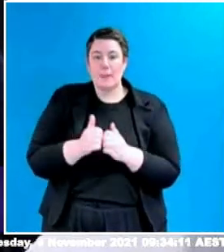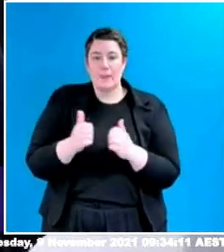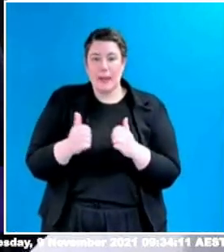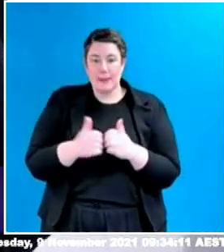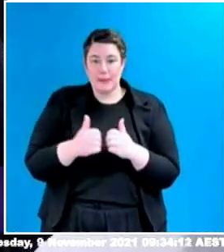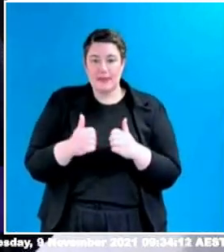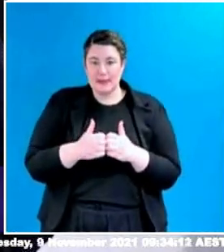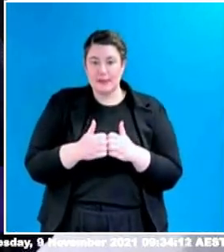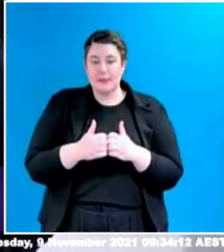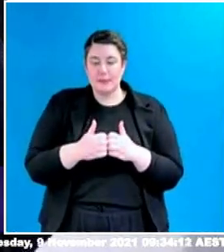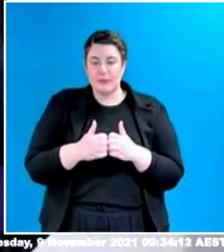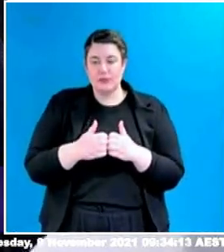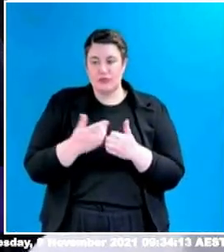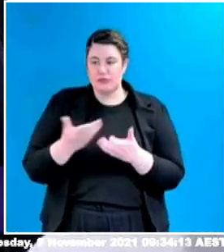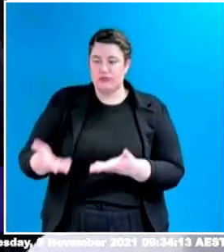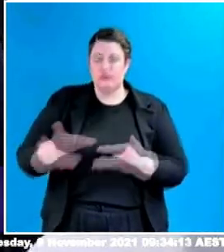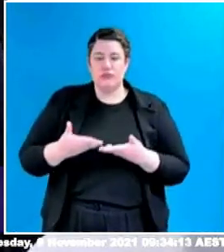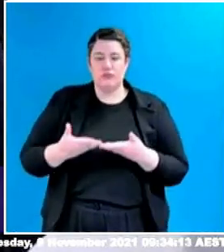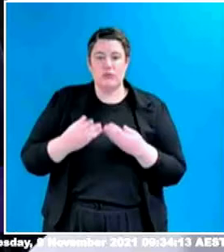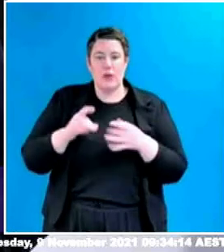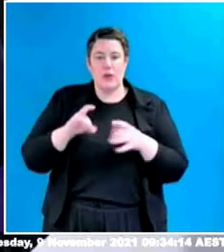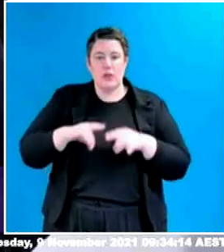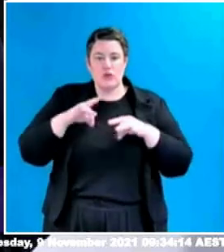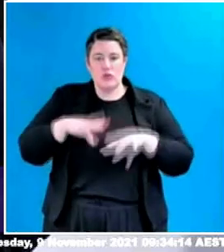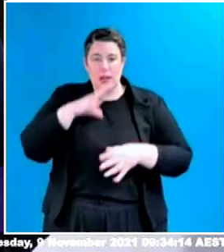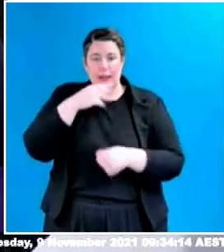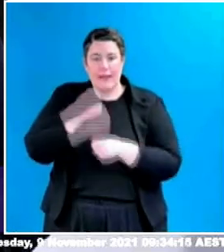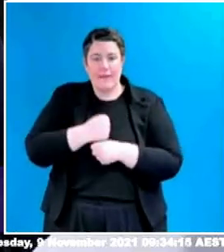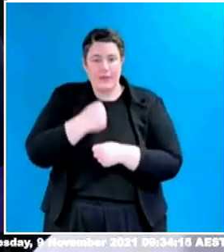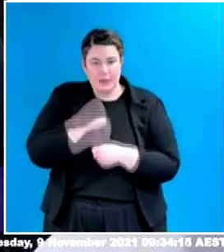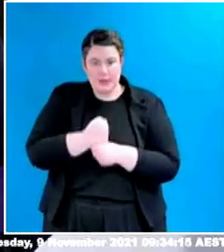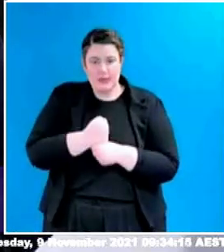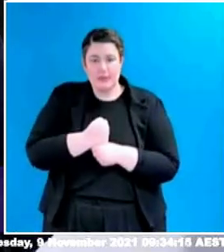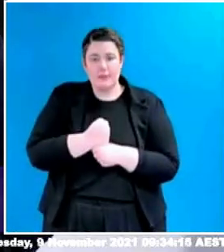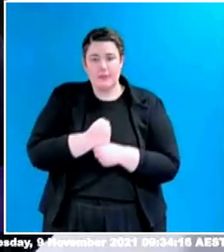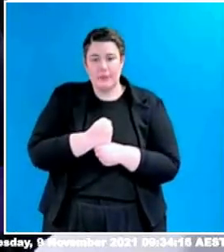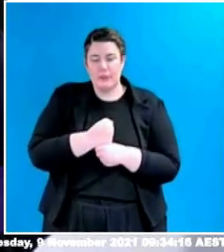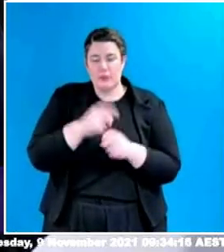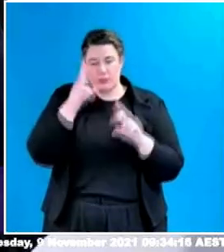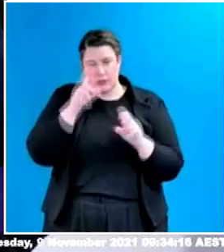the Australian Government, which was described as Background Paper Part 2.